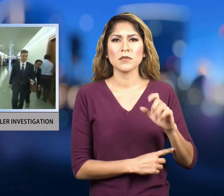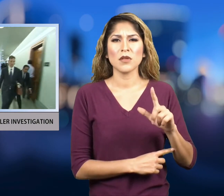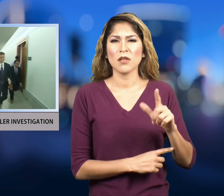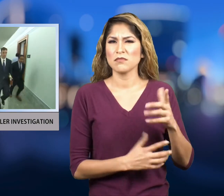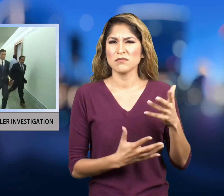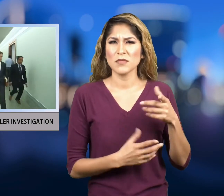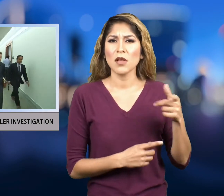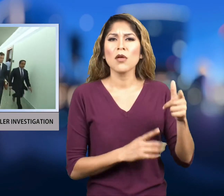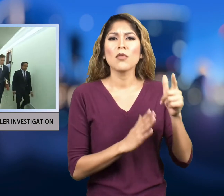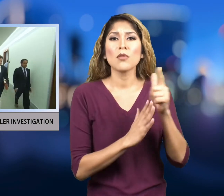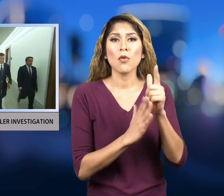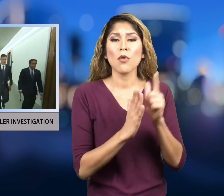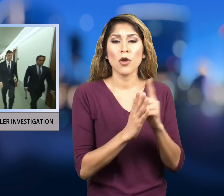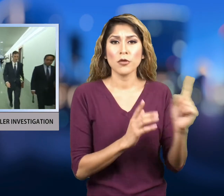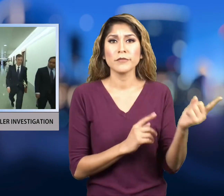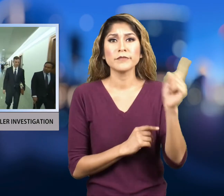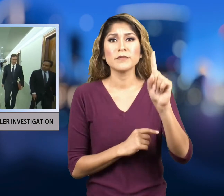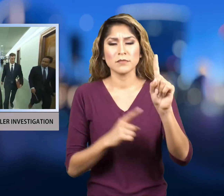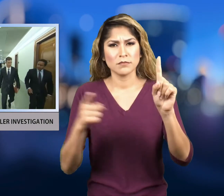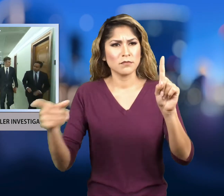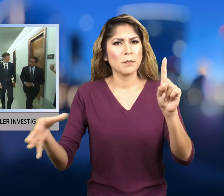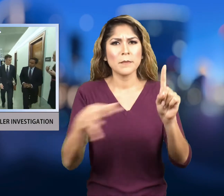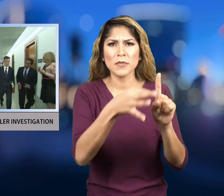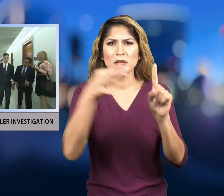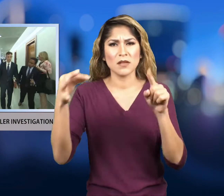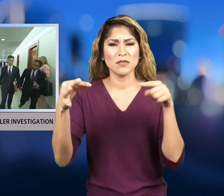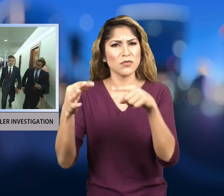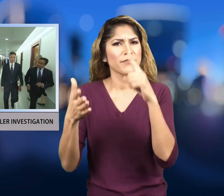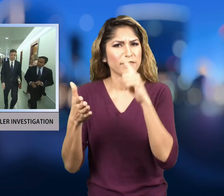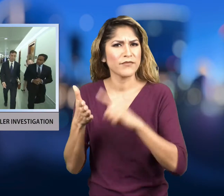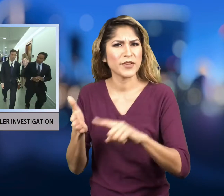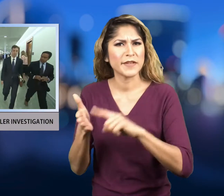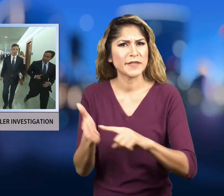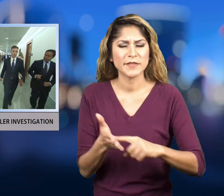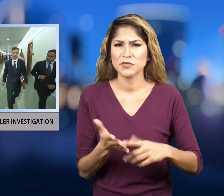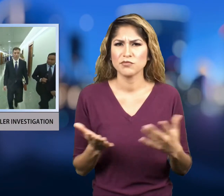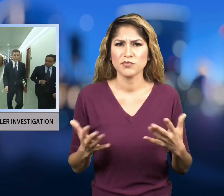appointed to lead the investigation